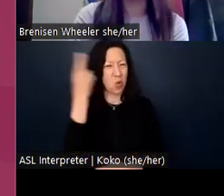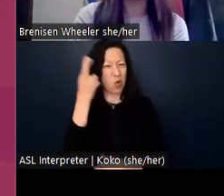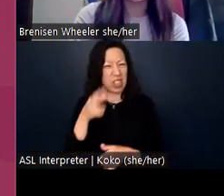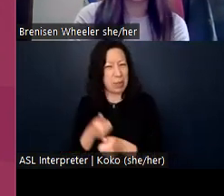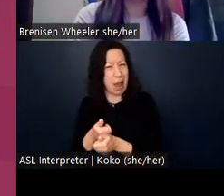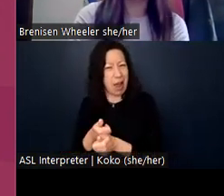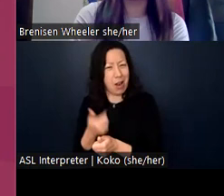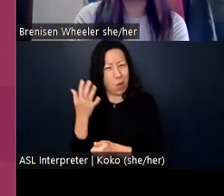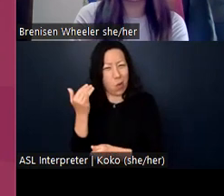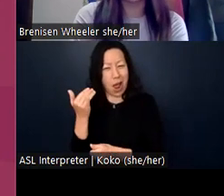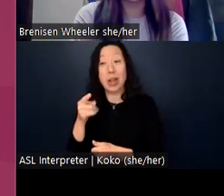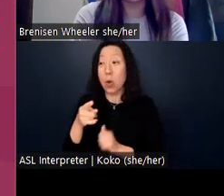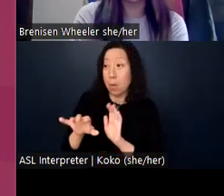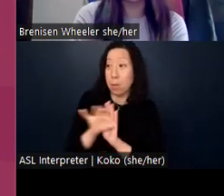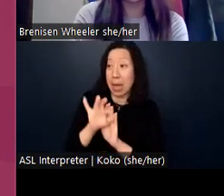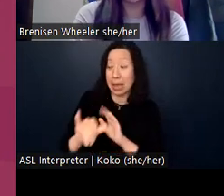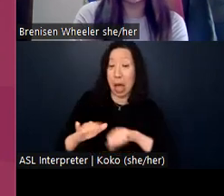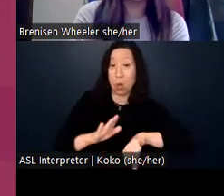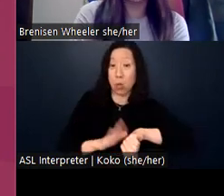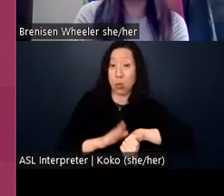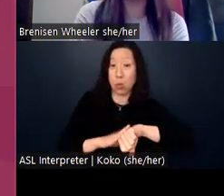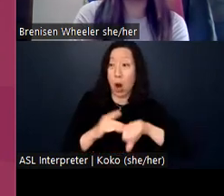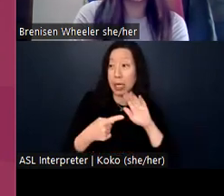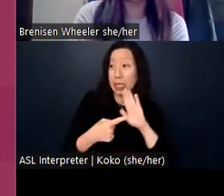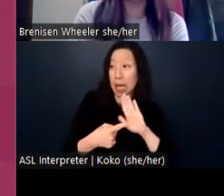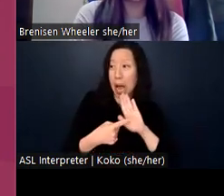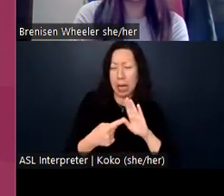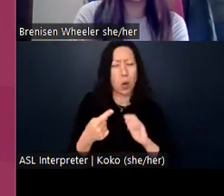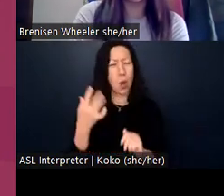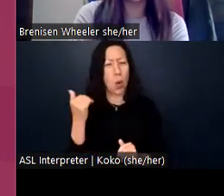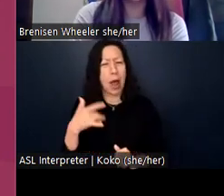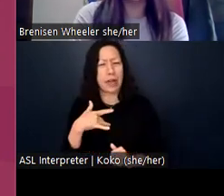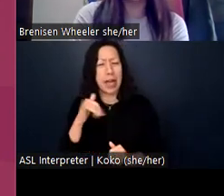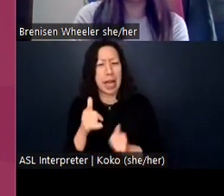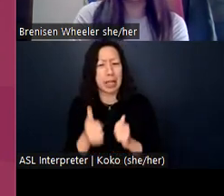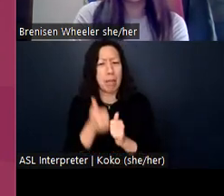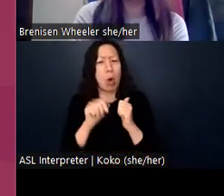that you chose is the most challenging team? 12:21:41 Identify early on in the relationship,